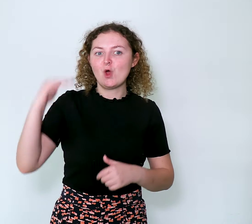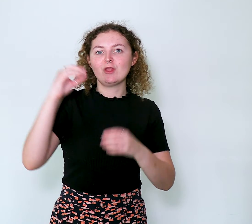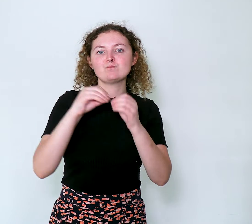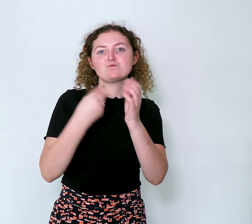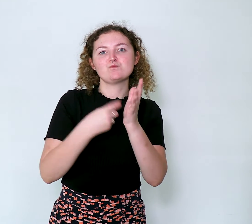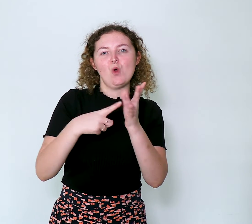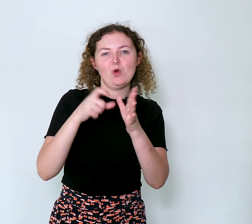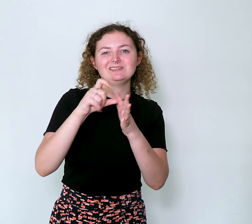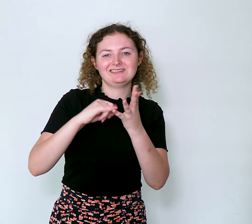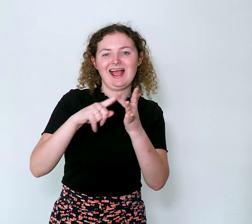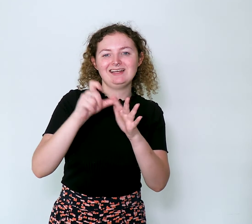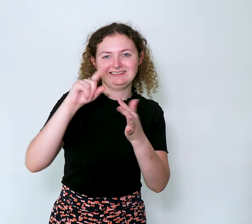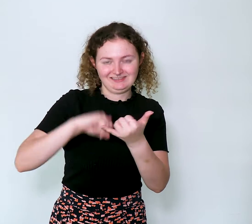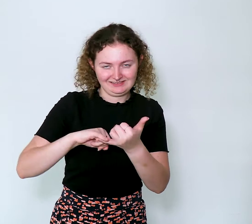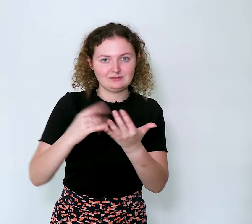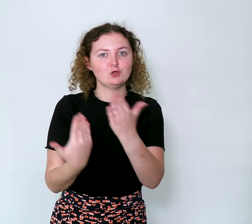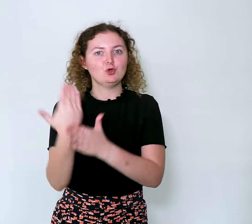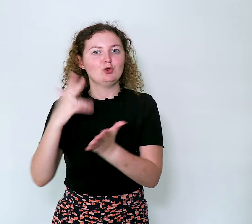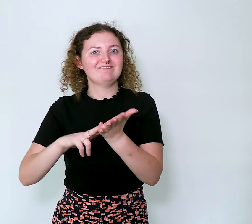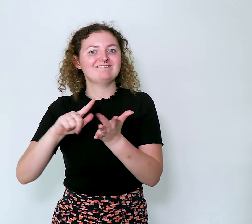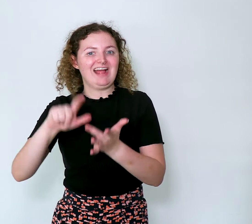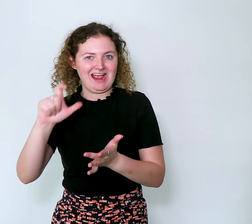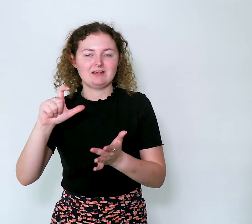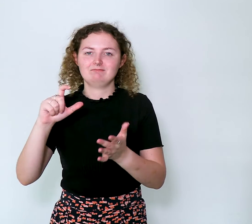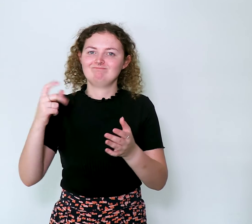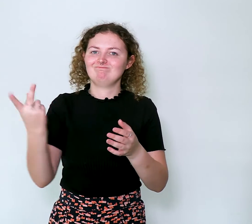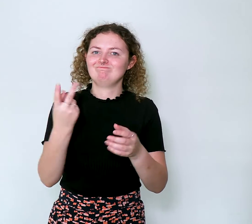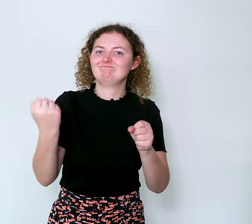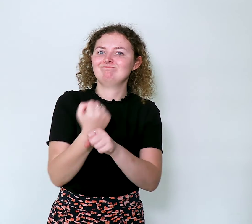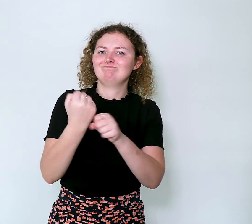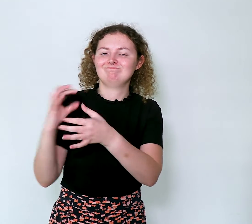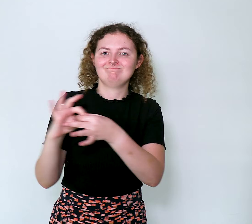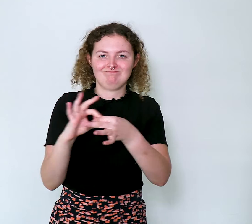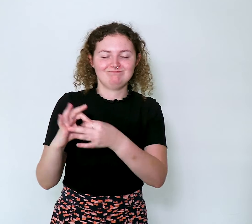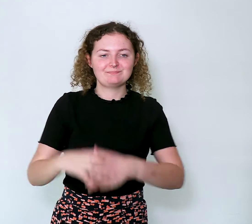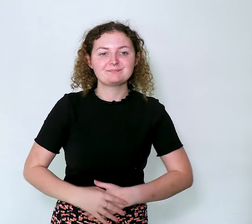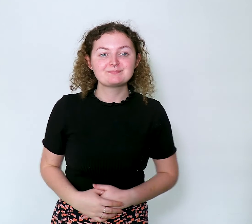A Northern Broadsides and New Vic co-production